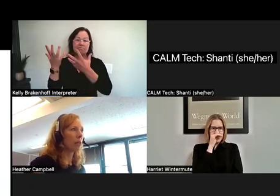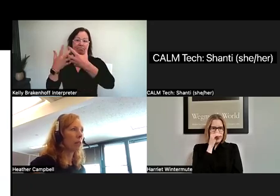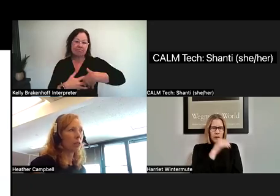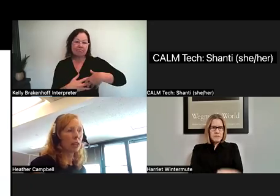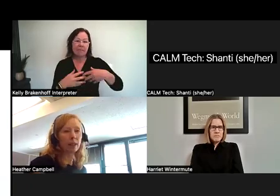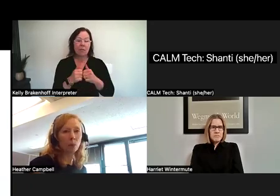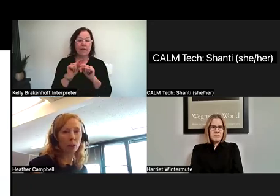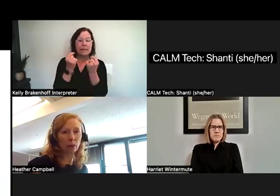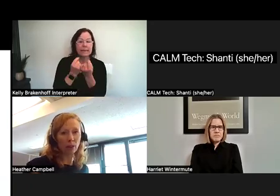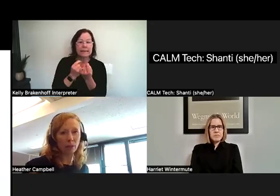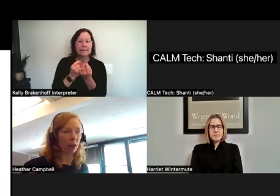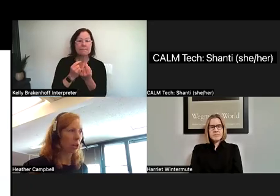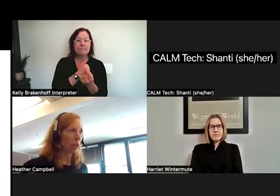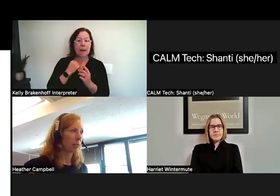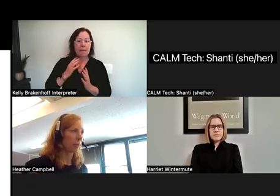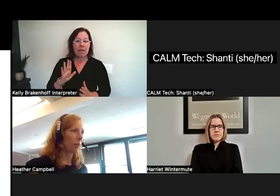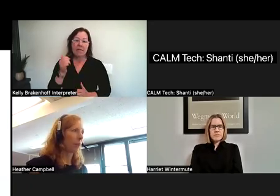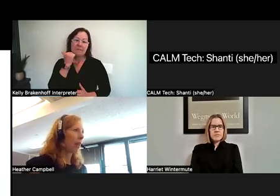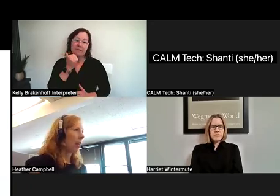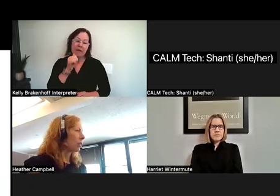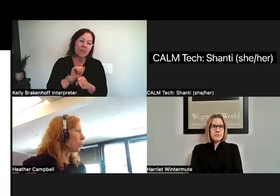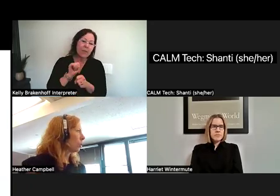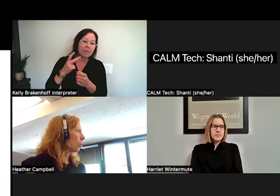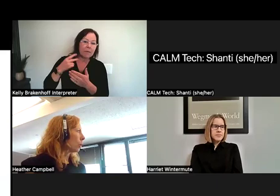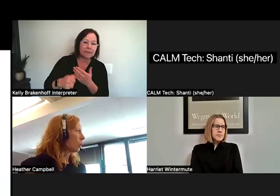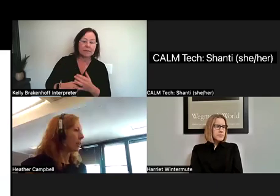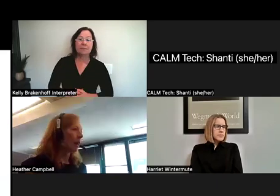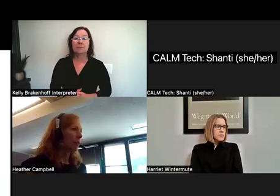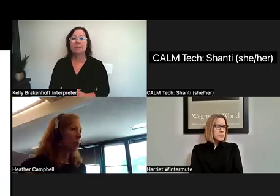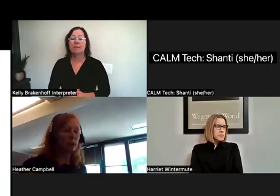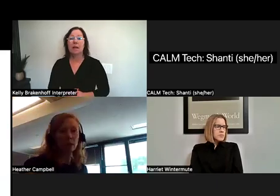and their daily work and projects. So we're going to cover the reasons